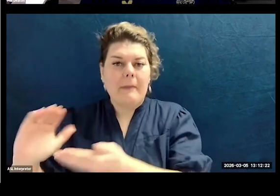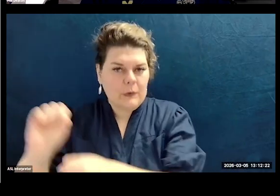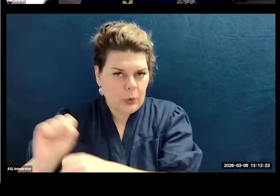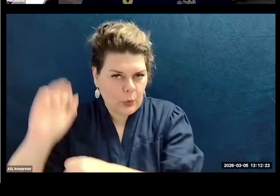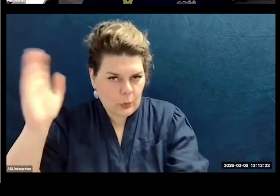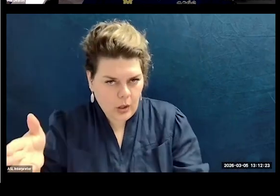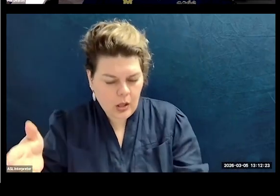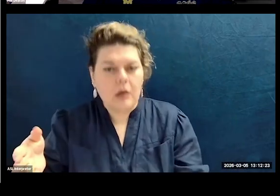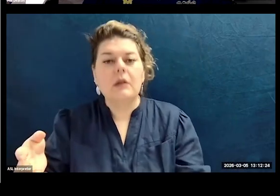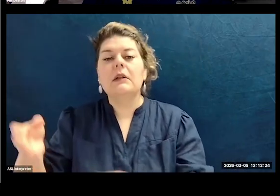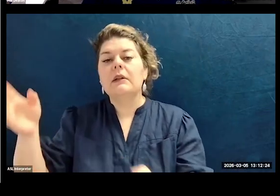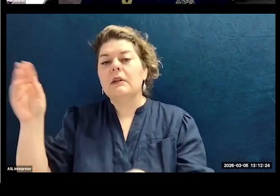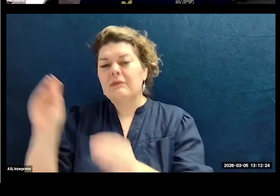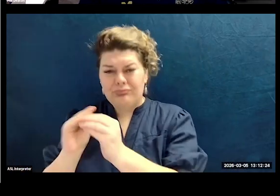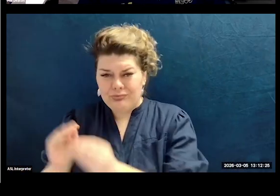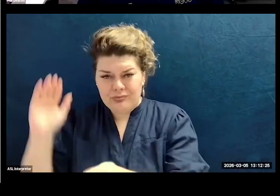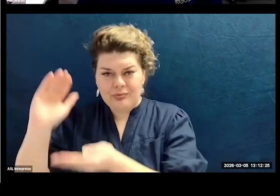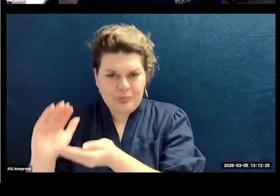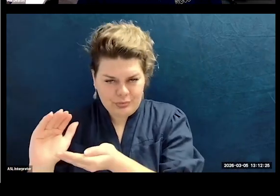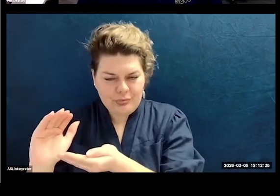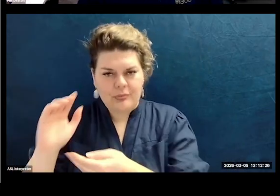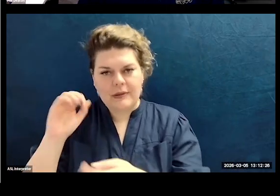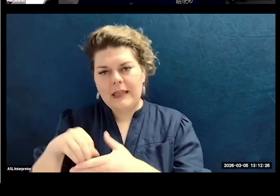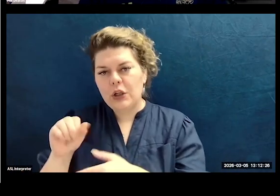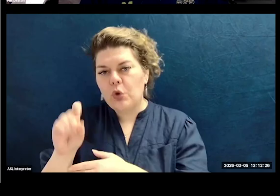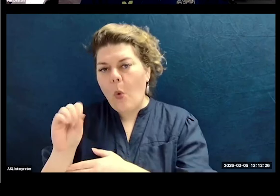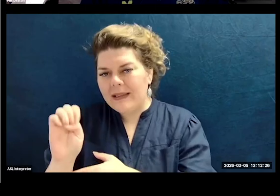the amount that you have to do in Adobe Acrobat to fix up those tags.